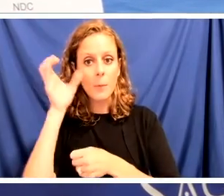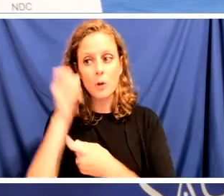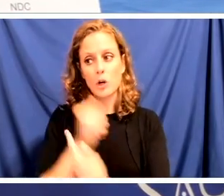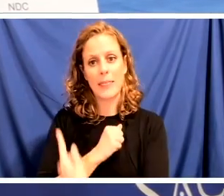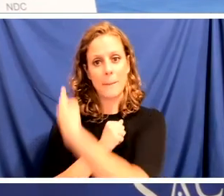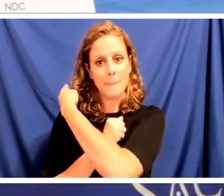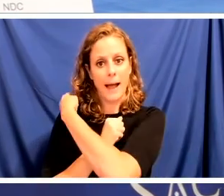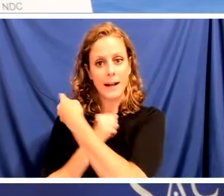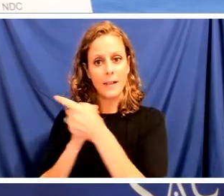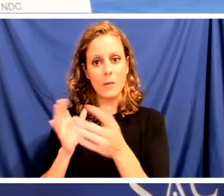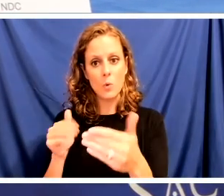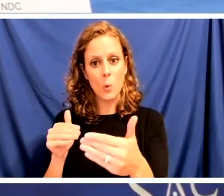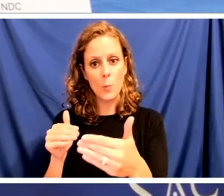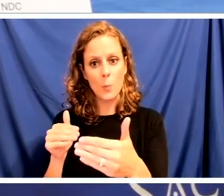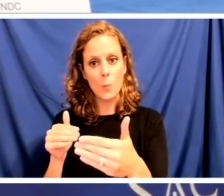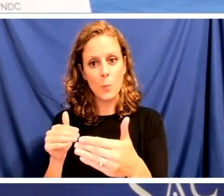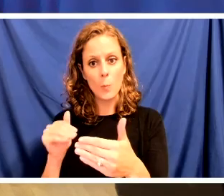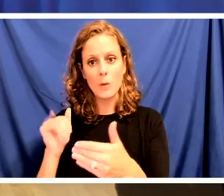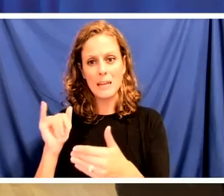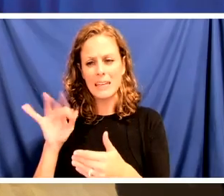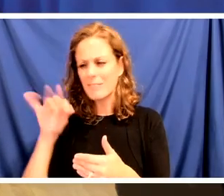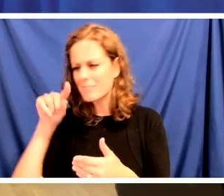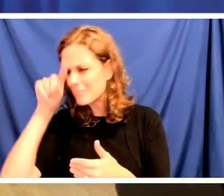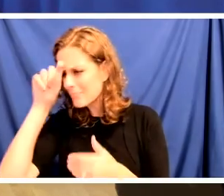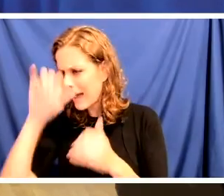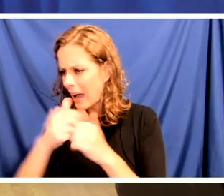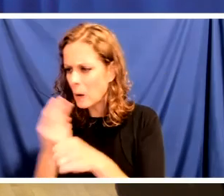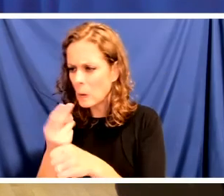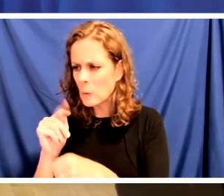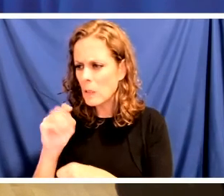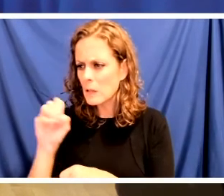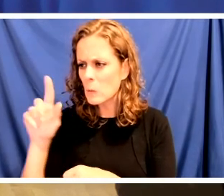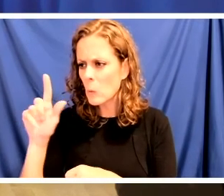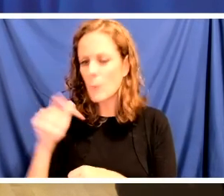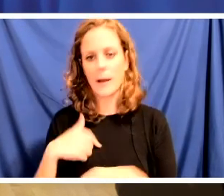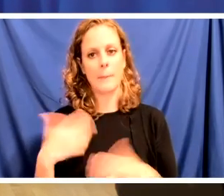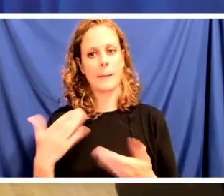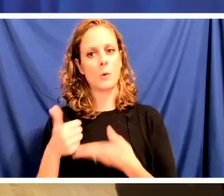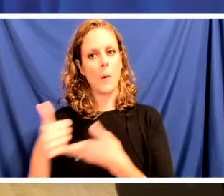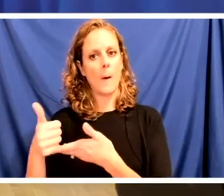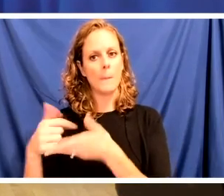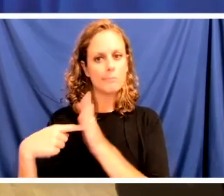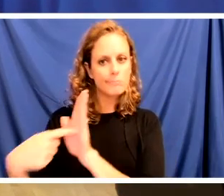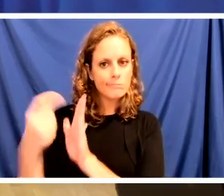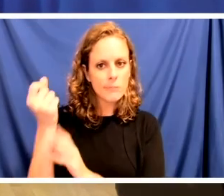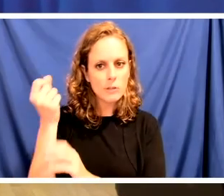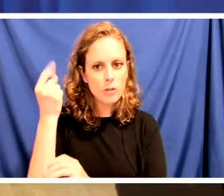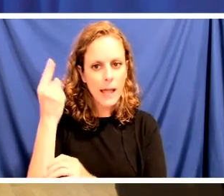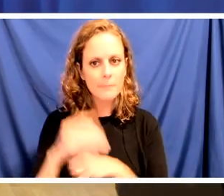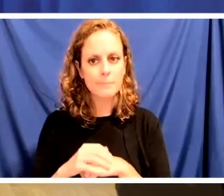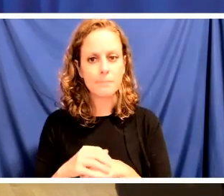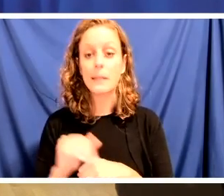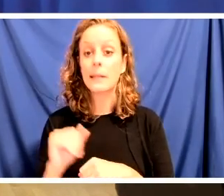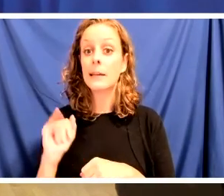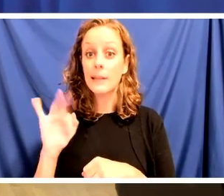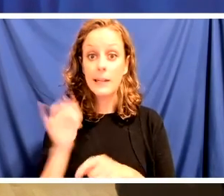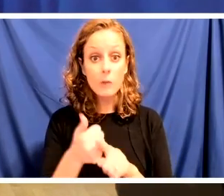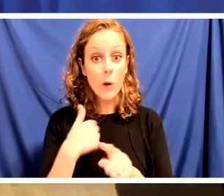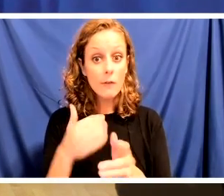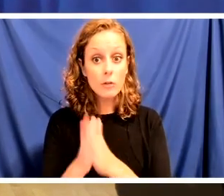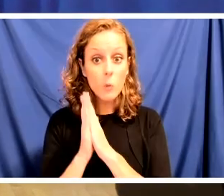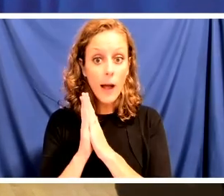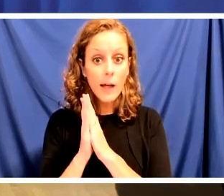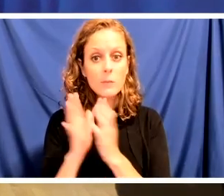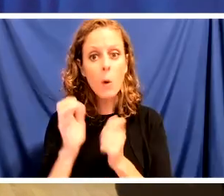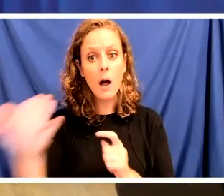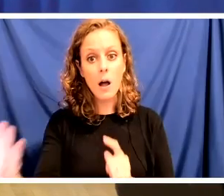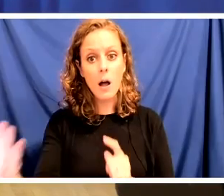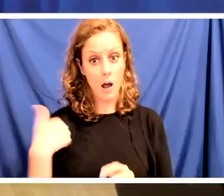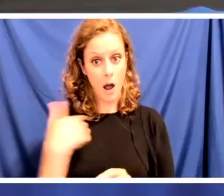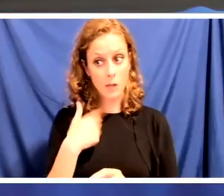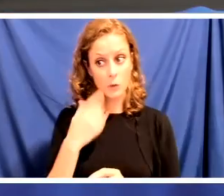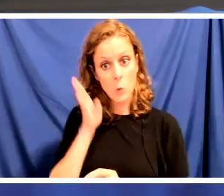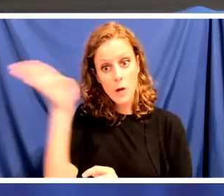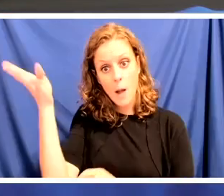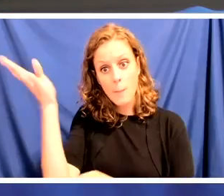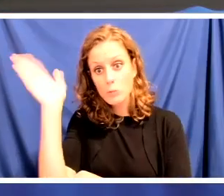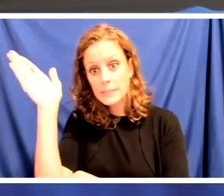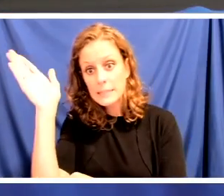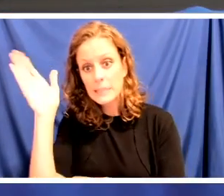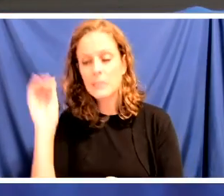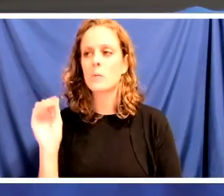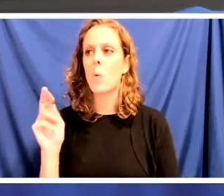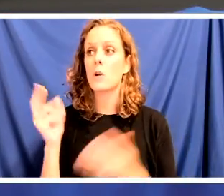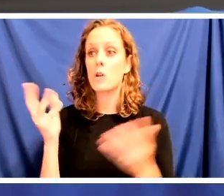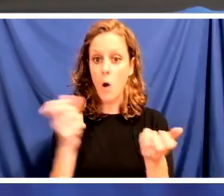To help you help you understand that and if you do have either a request for presentations or information or you want us to print out some flyers or materials for you, including.